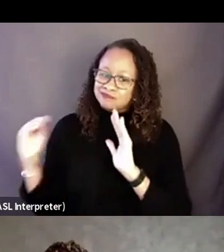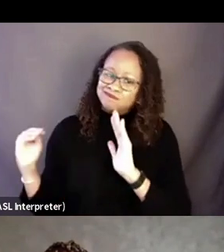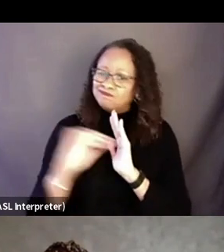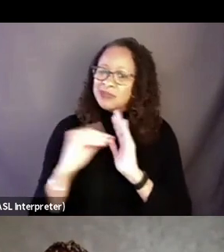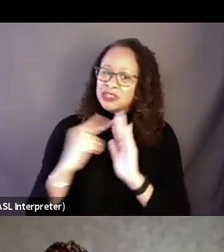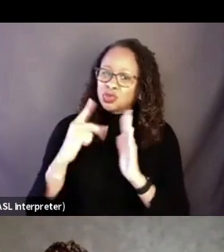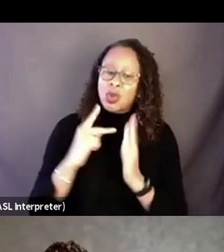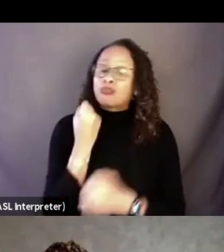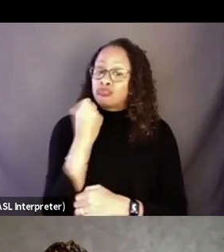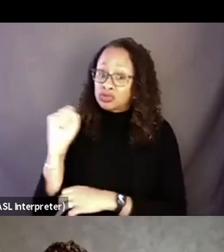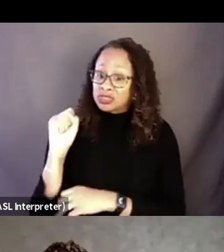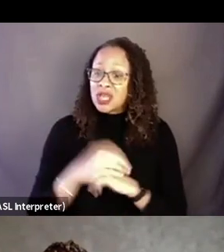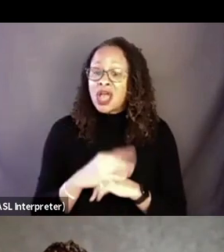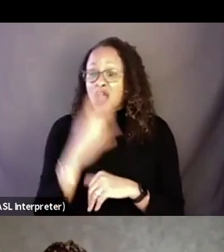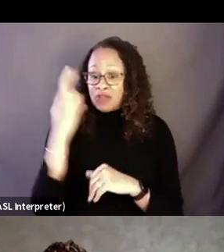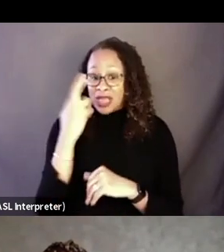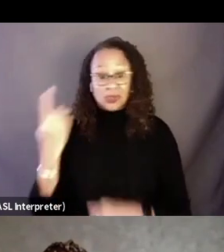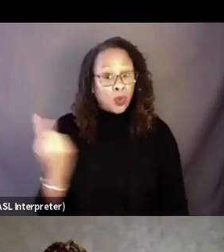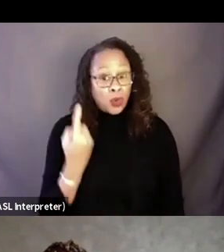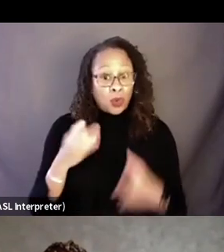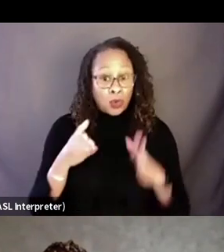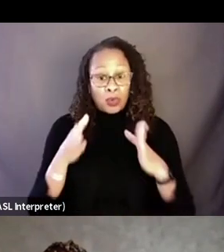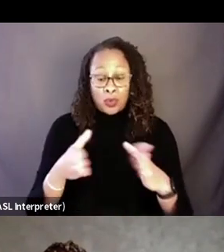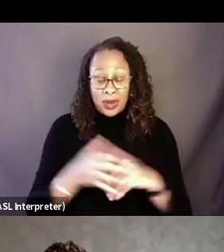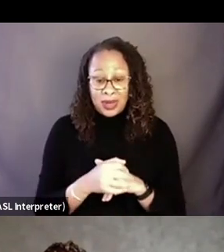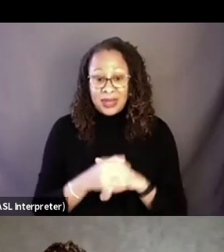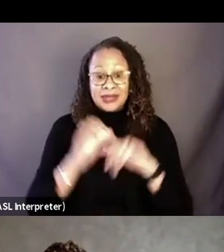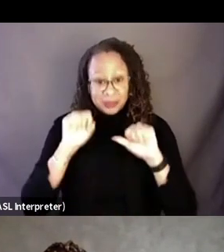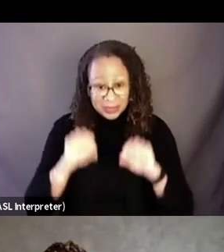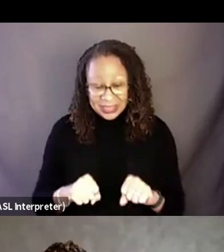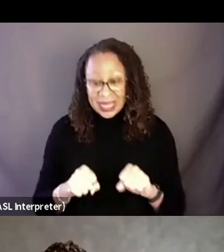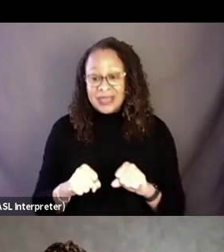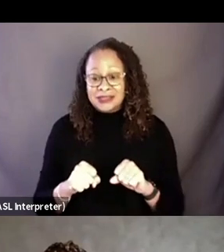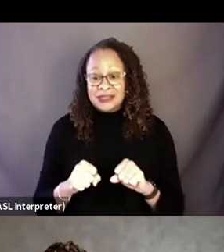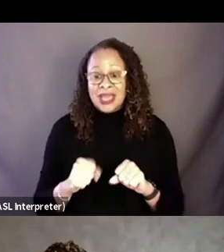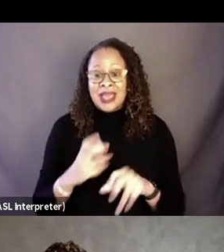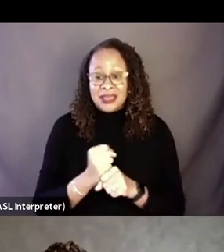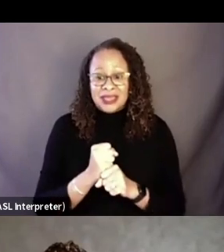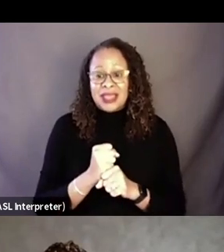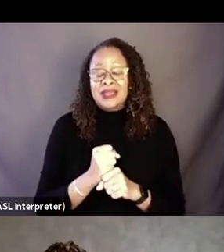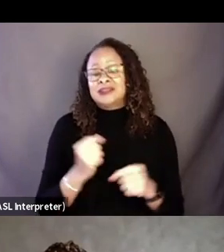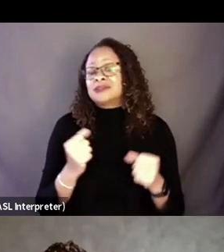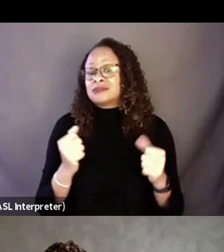So we realized the only way we get hard is if we do something that is so dramatic